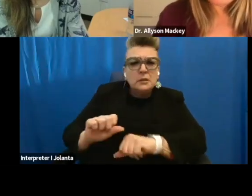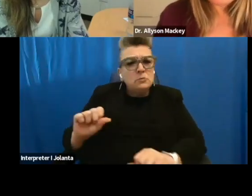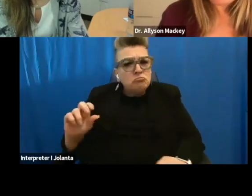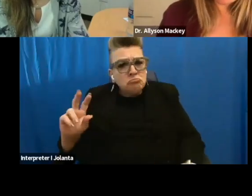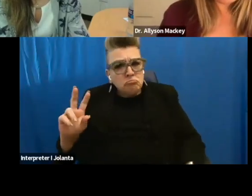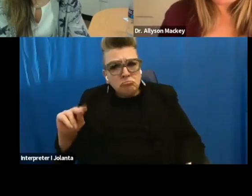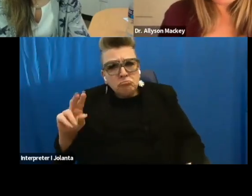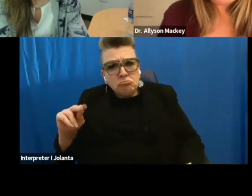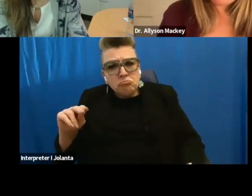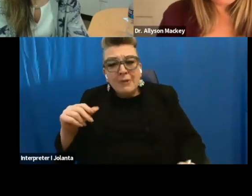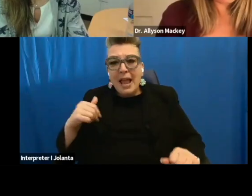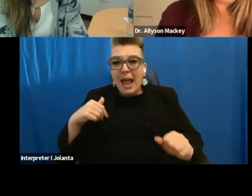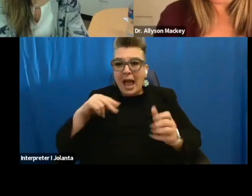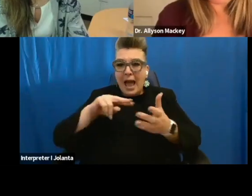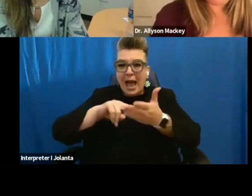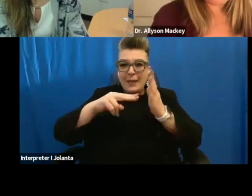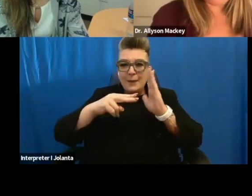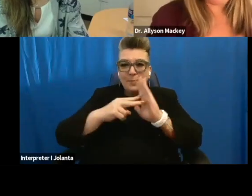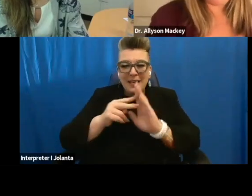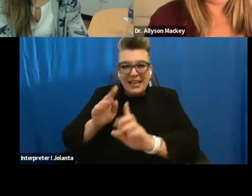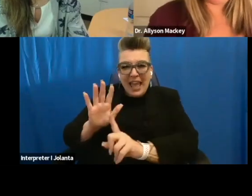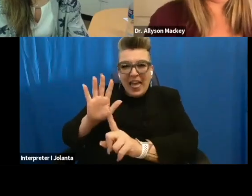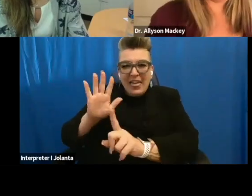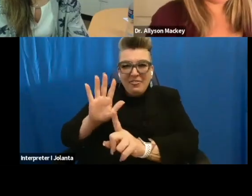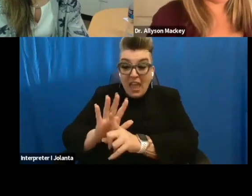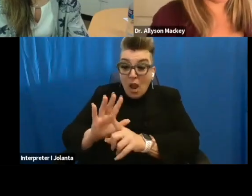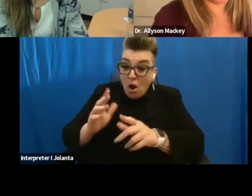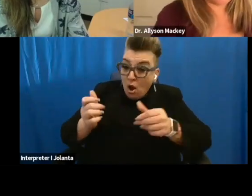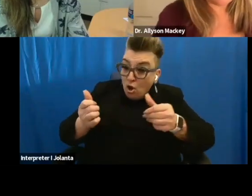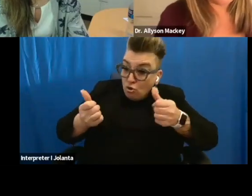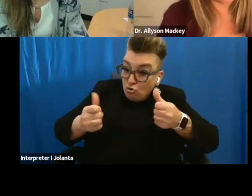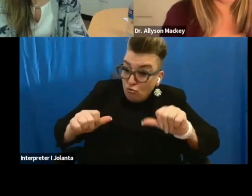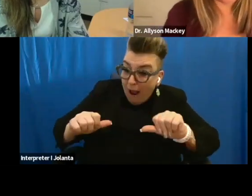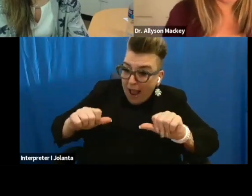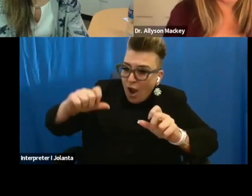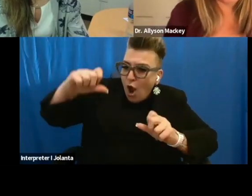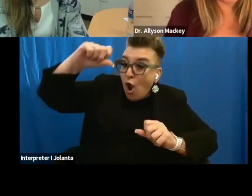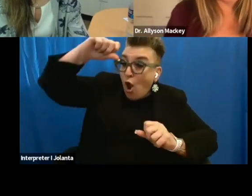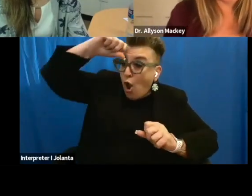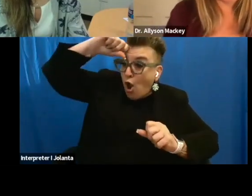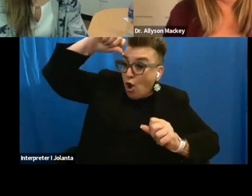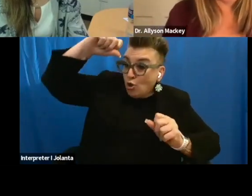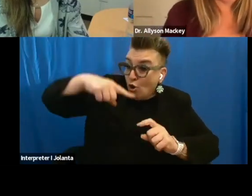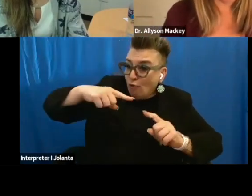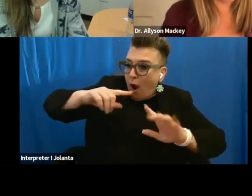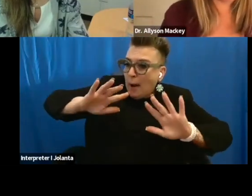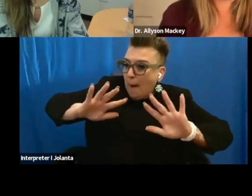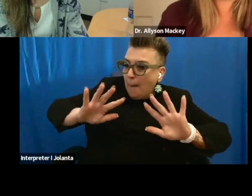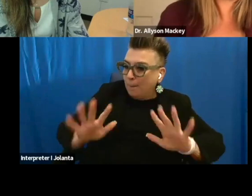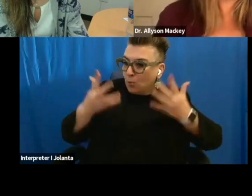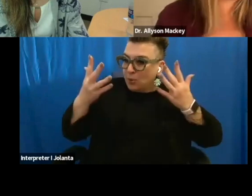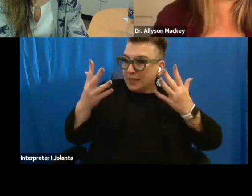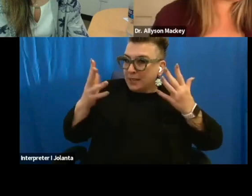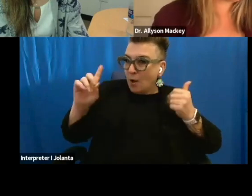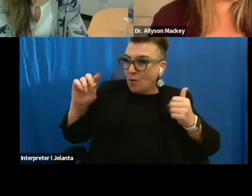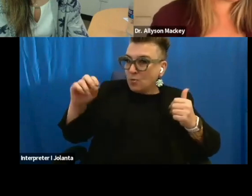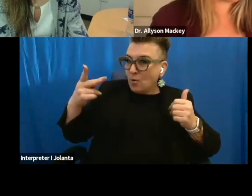um neuromodulatory boosts from dopamine when it makes sense to try um we have a parallel line of